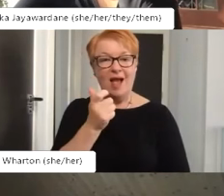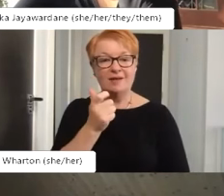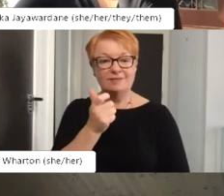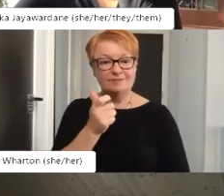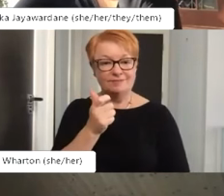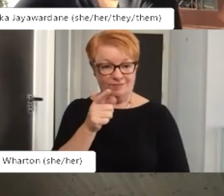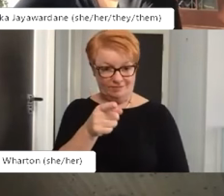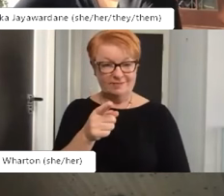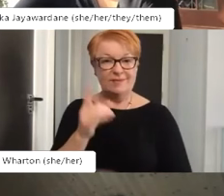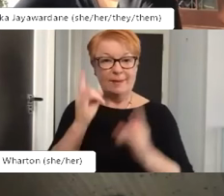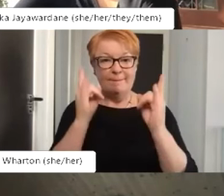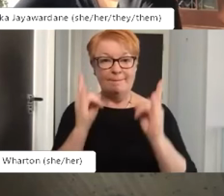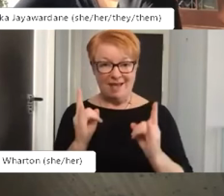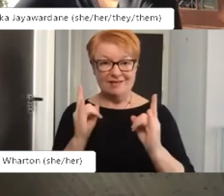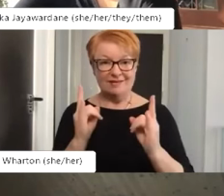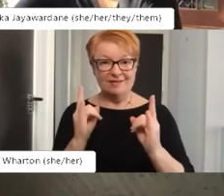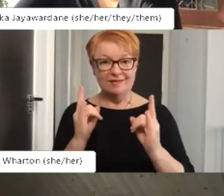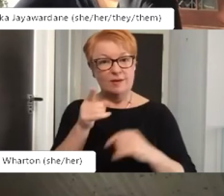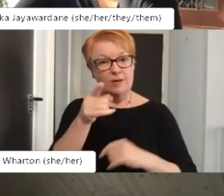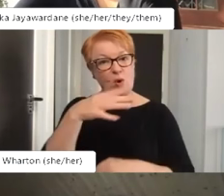those beds to give you a rest.